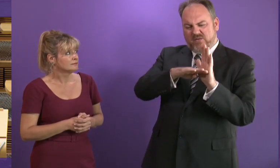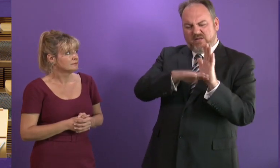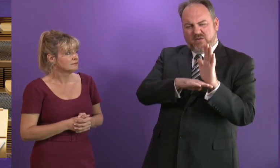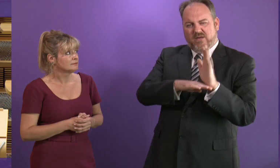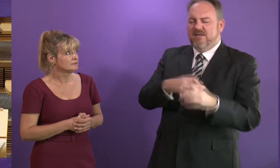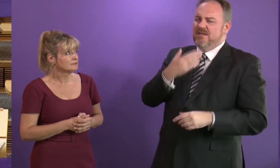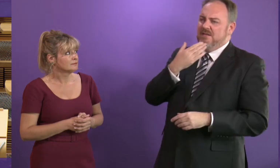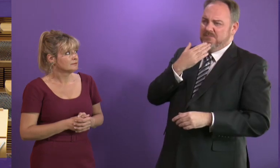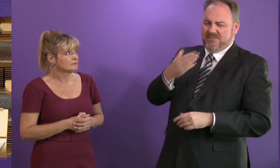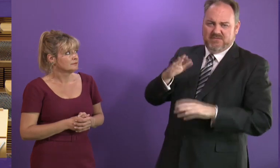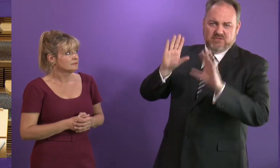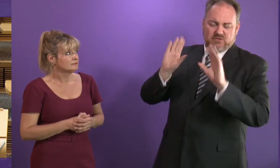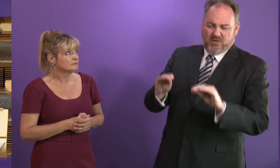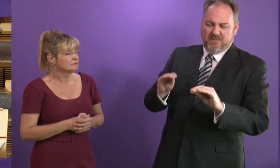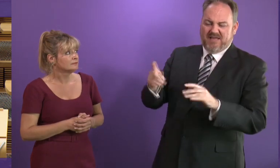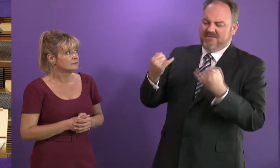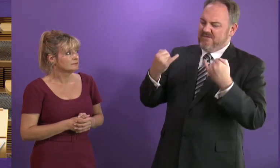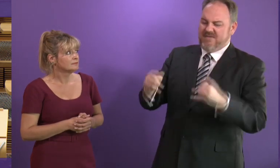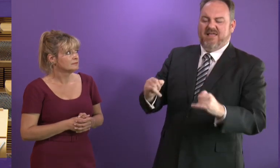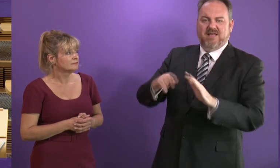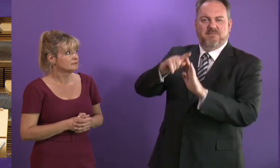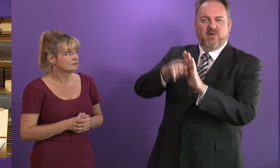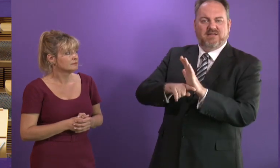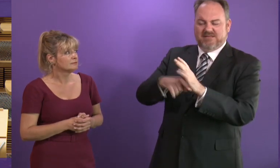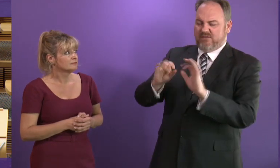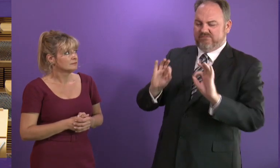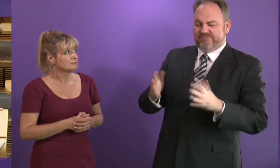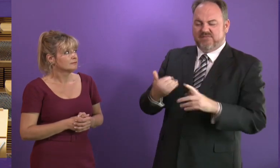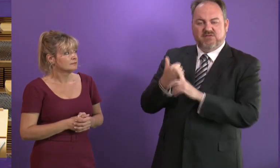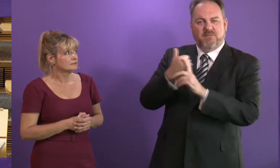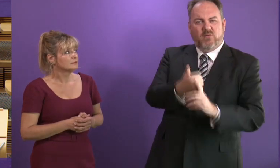and give our universities the guarantee that they are looking for? Is not that the very